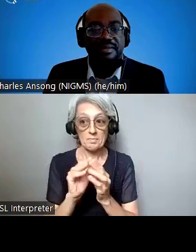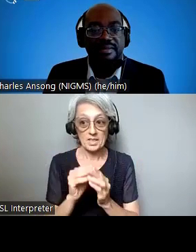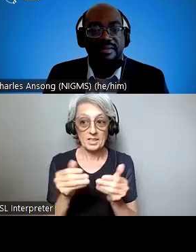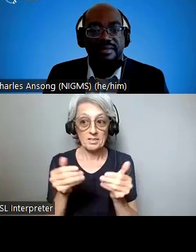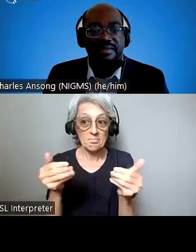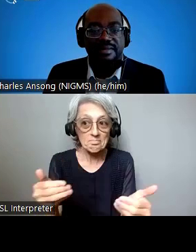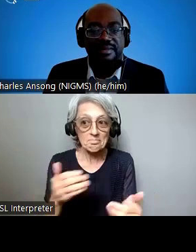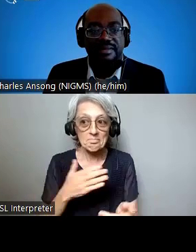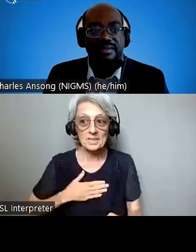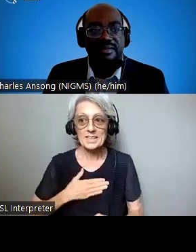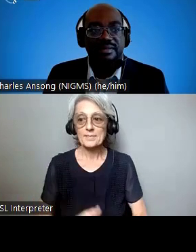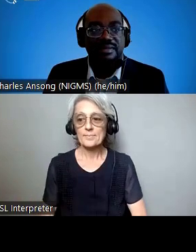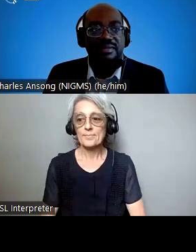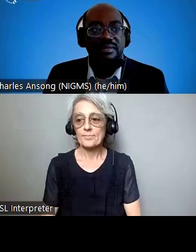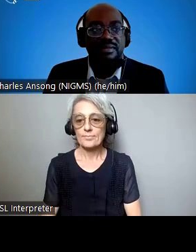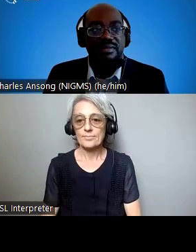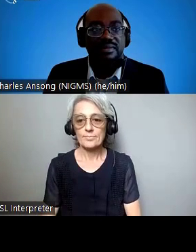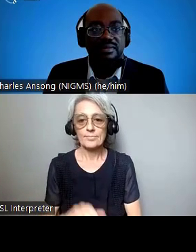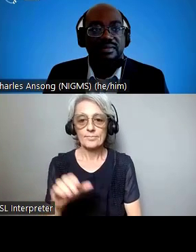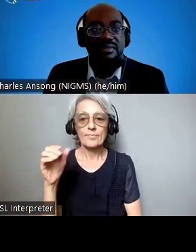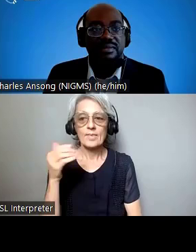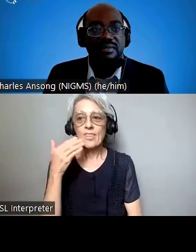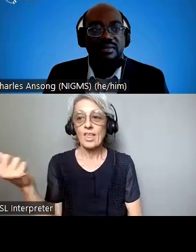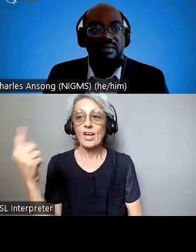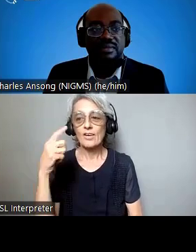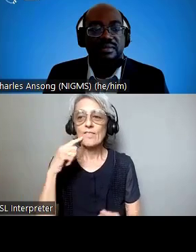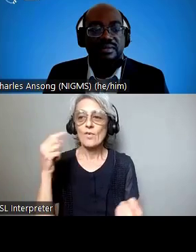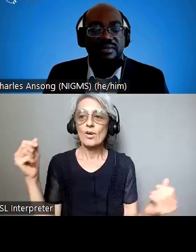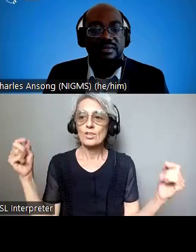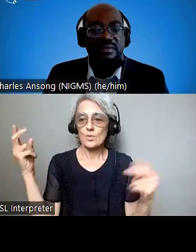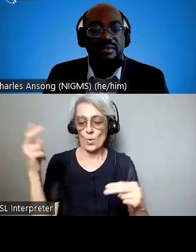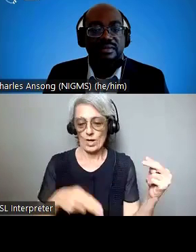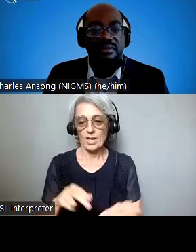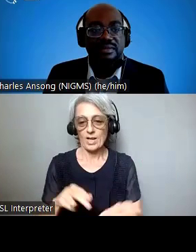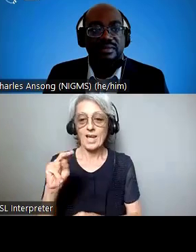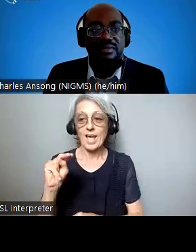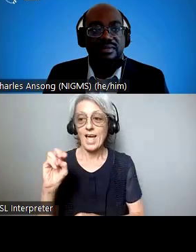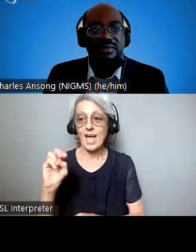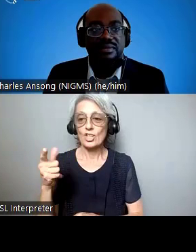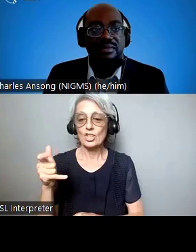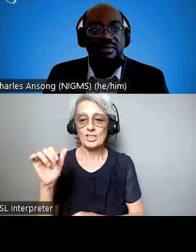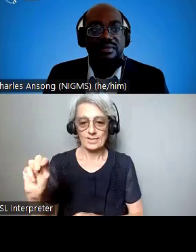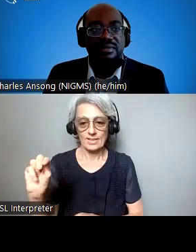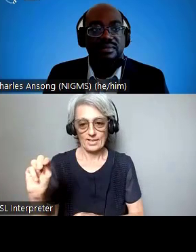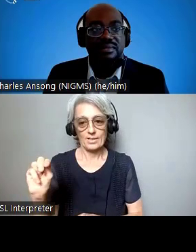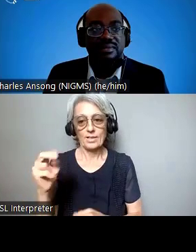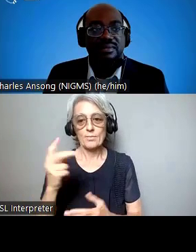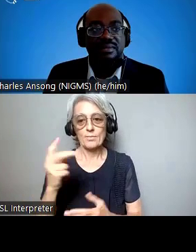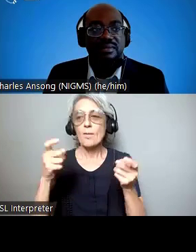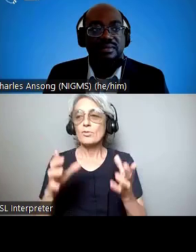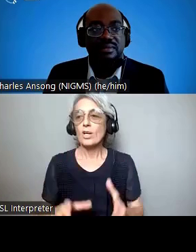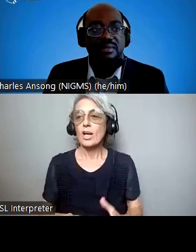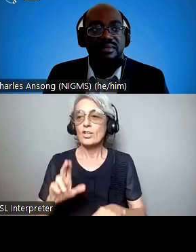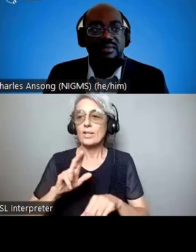Anne Gershenson: Thank you for coming. I'm Anne Gershenson. I'm also a program director in the National Institute of General Medical Sciences,